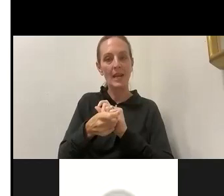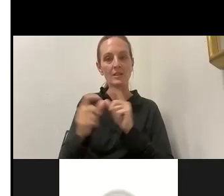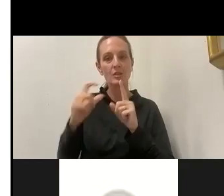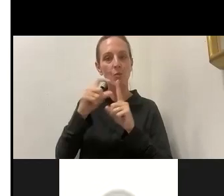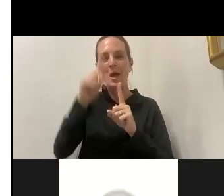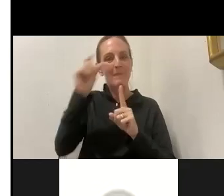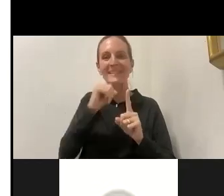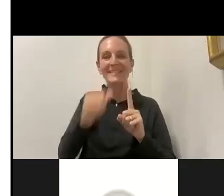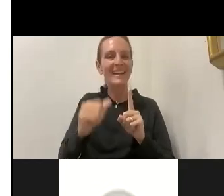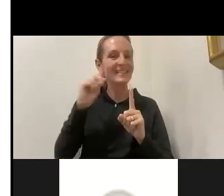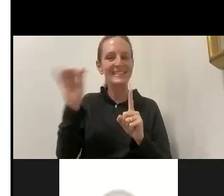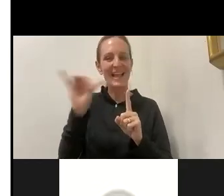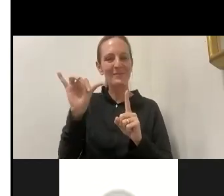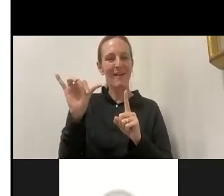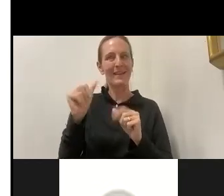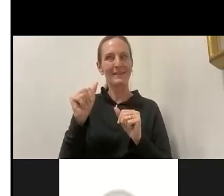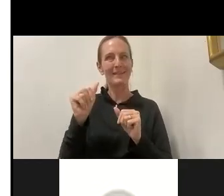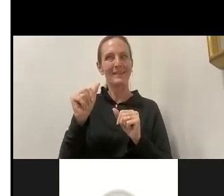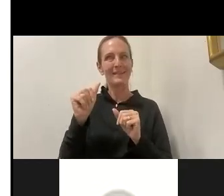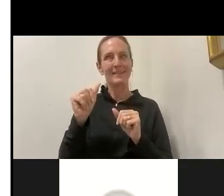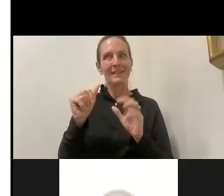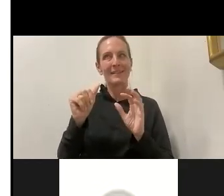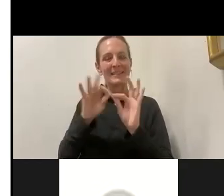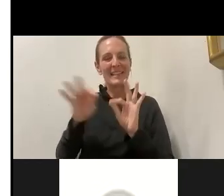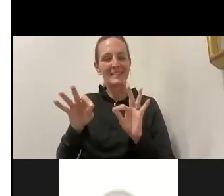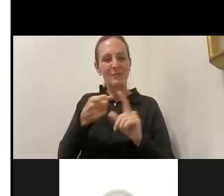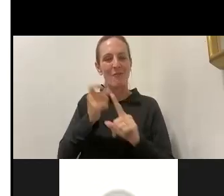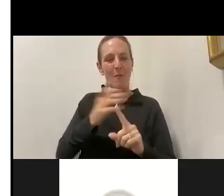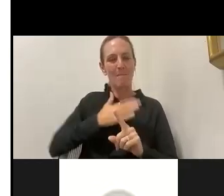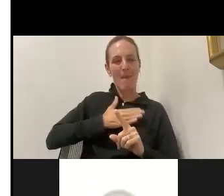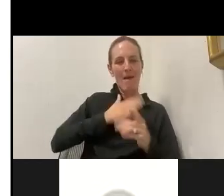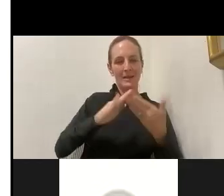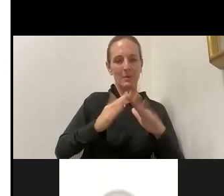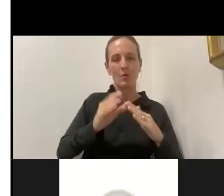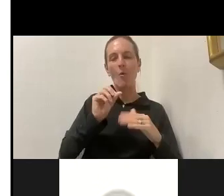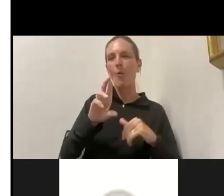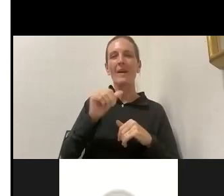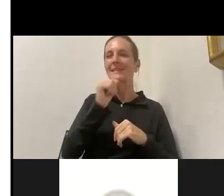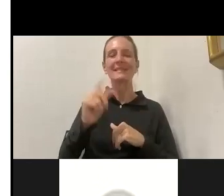coming from our community or that the priorities are our community’s priorities. Ok next slide.